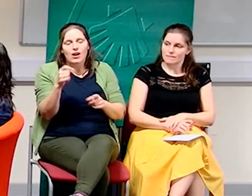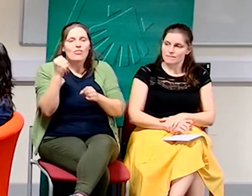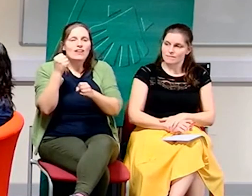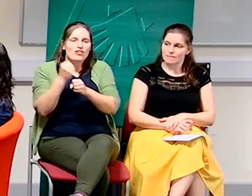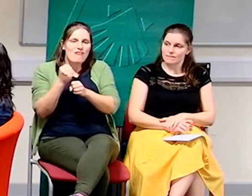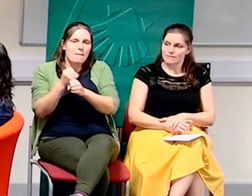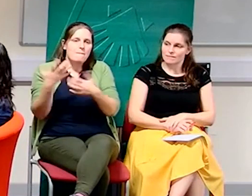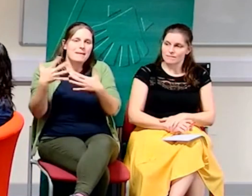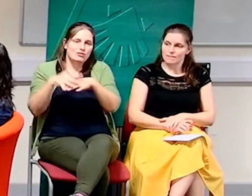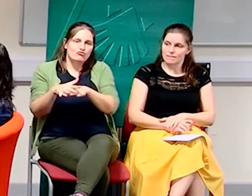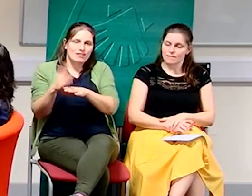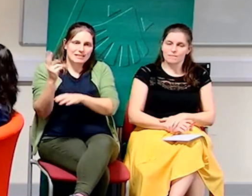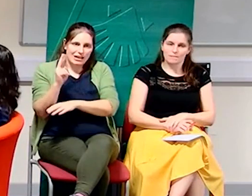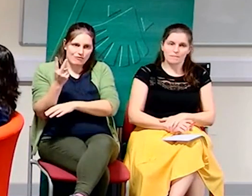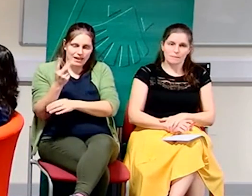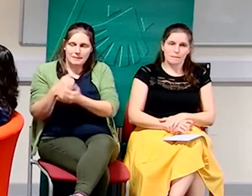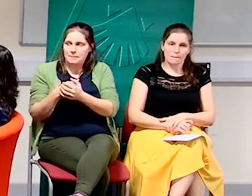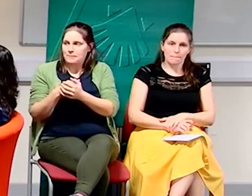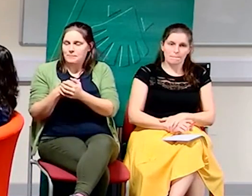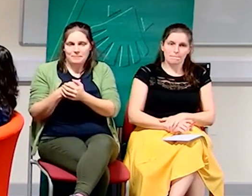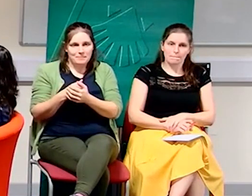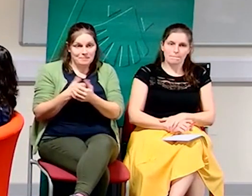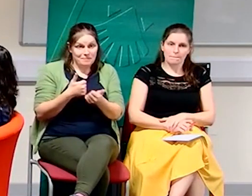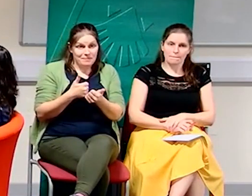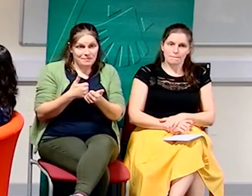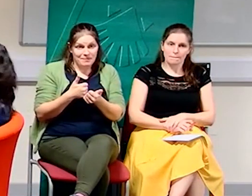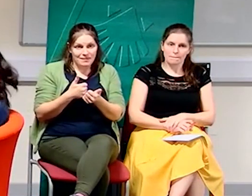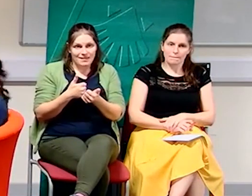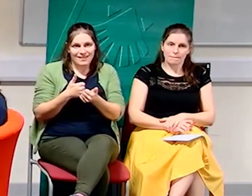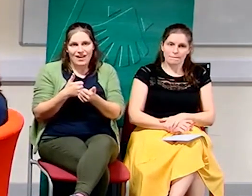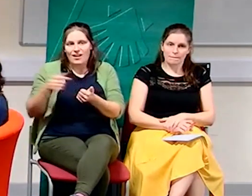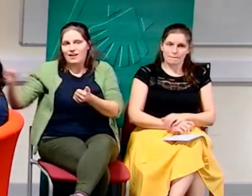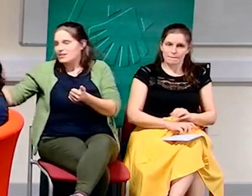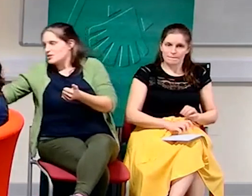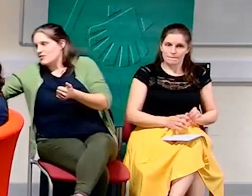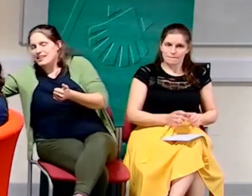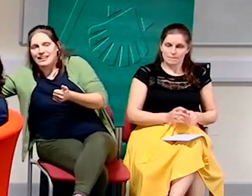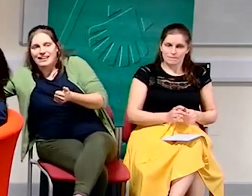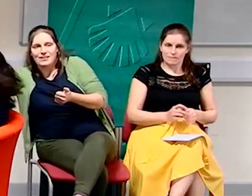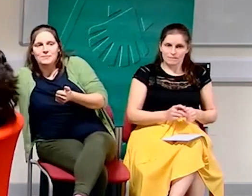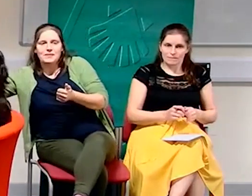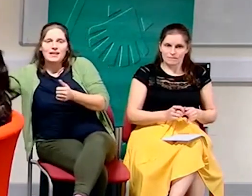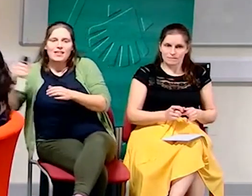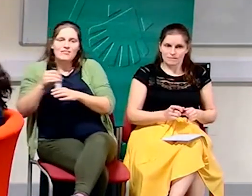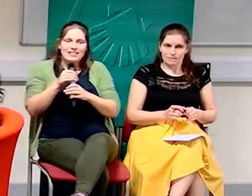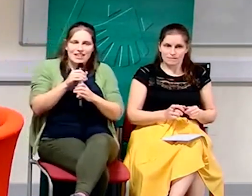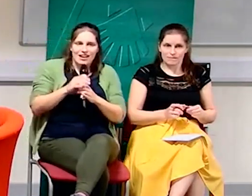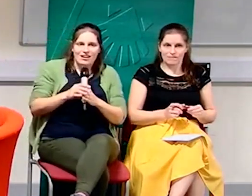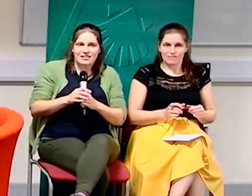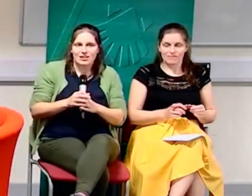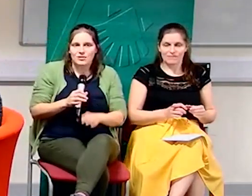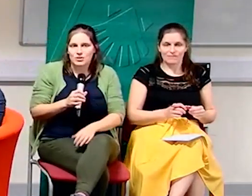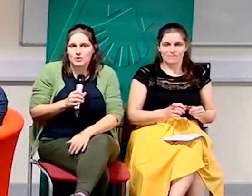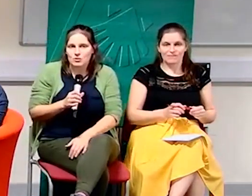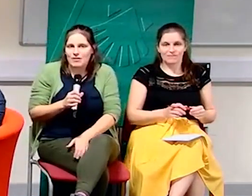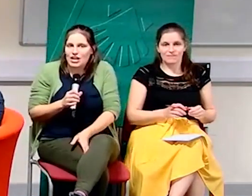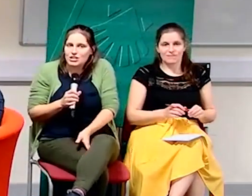secondary sorry the reason I ask I was just wondering about the challenges of